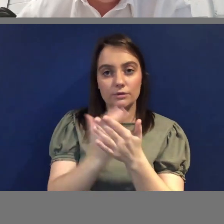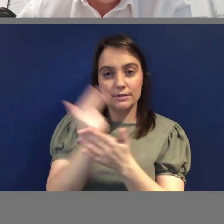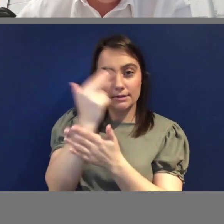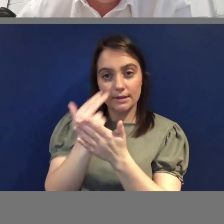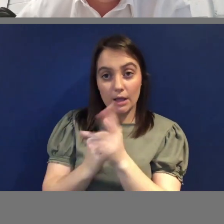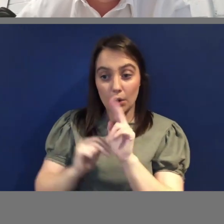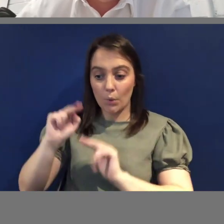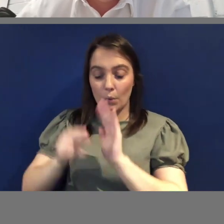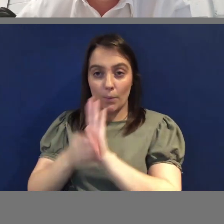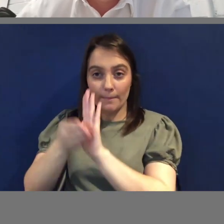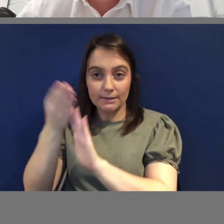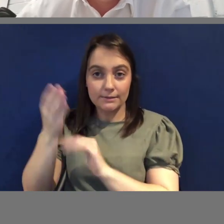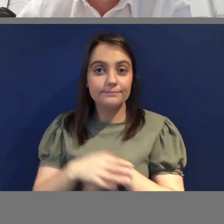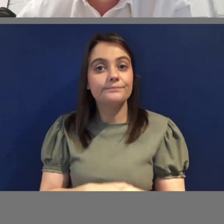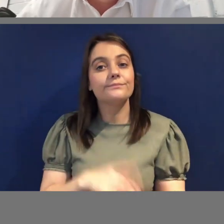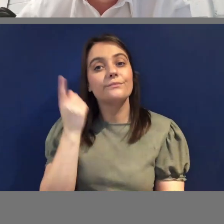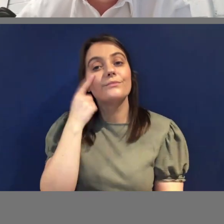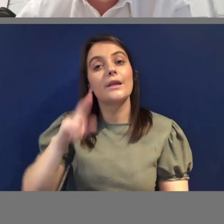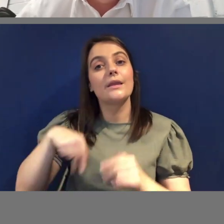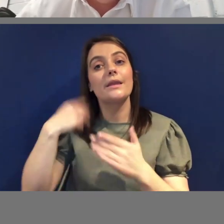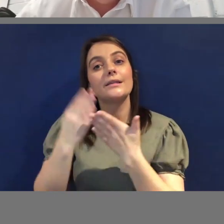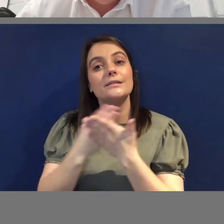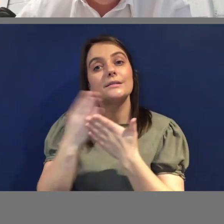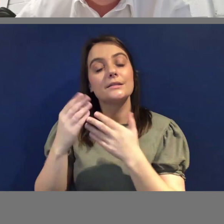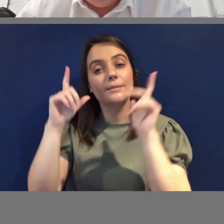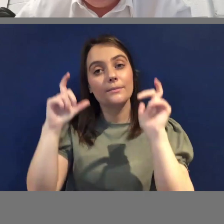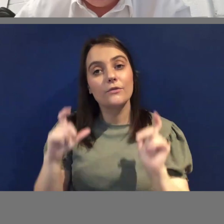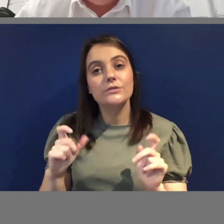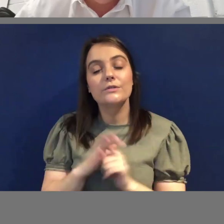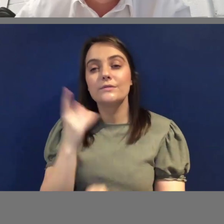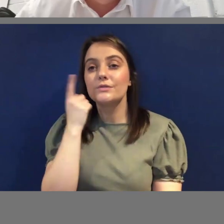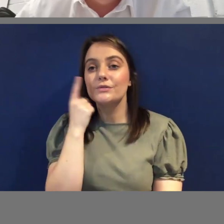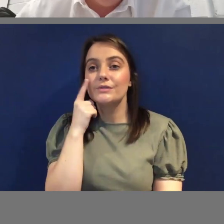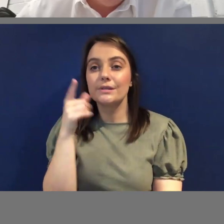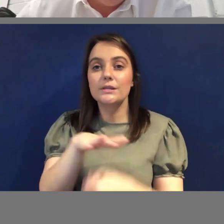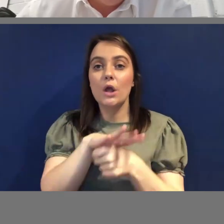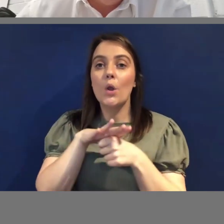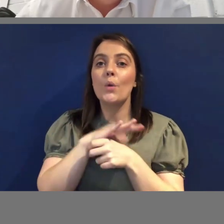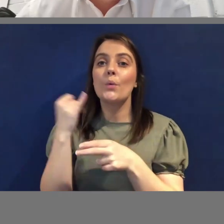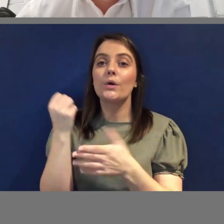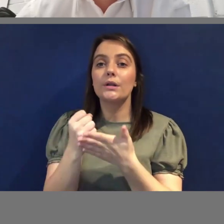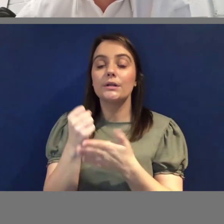if we look at the next um set of images you can see this is a in a local school where they have